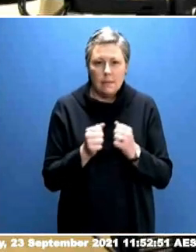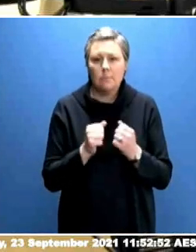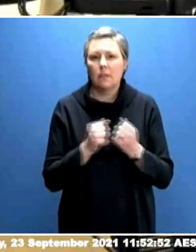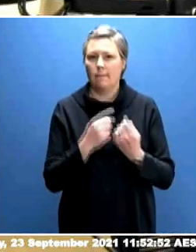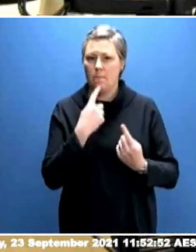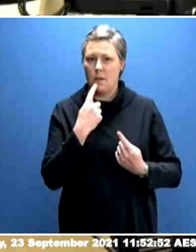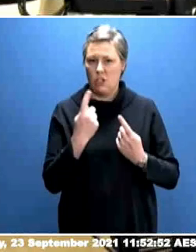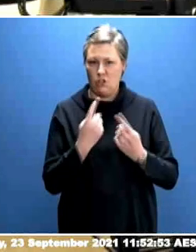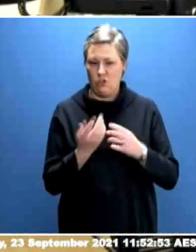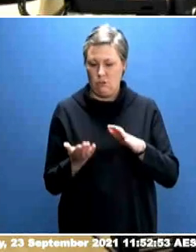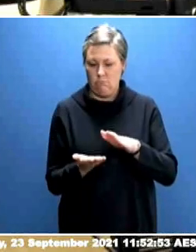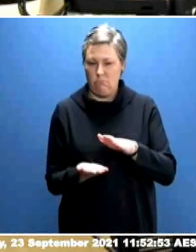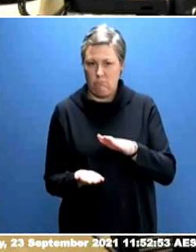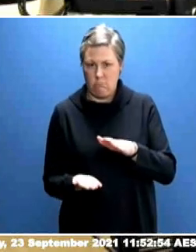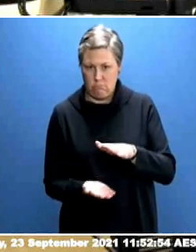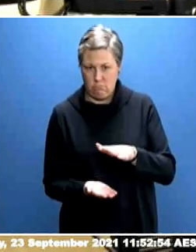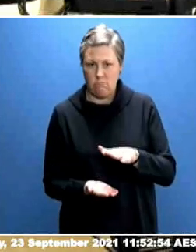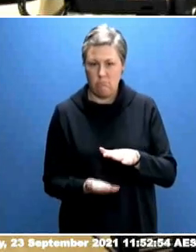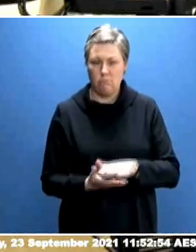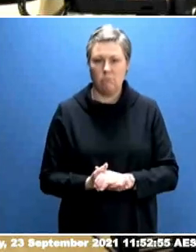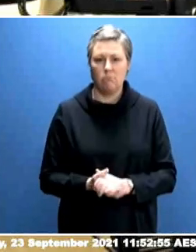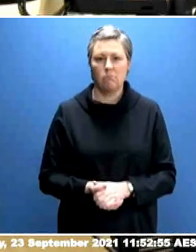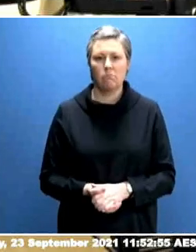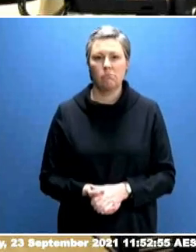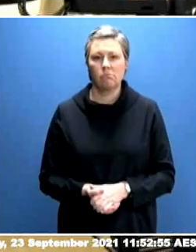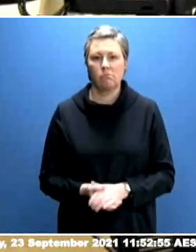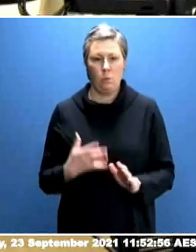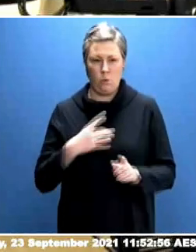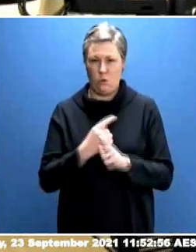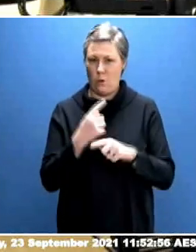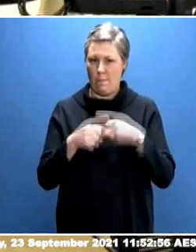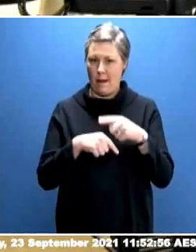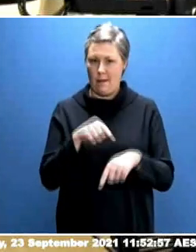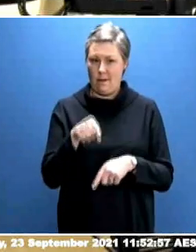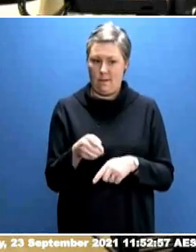of the hearing that I also wish to deal with at this stage before we go further.